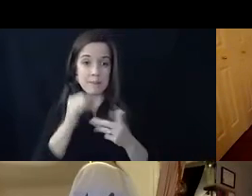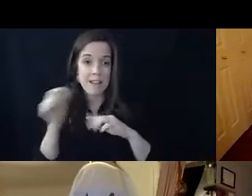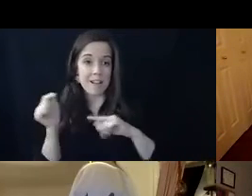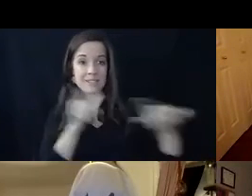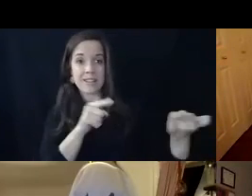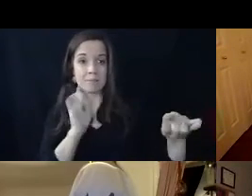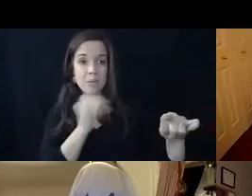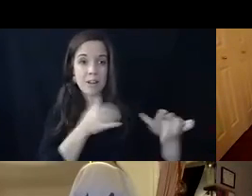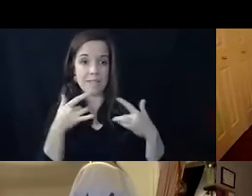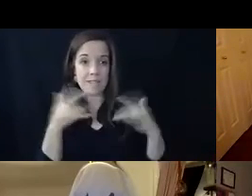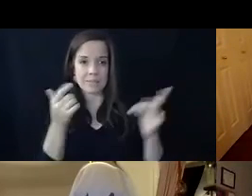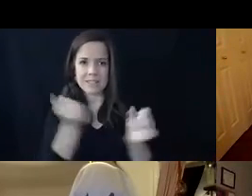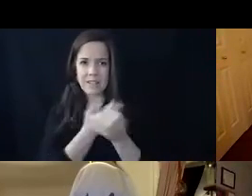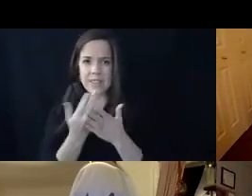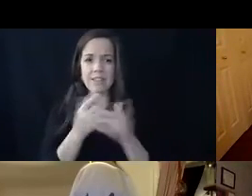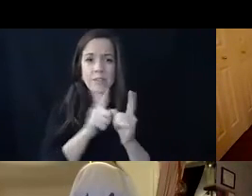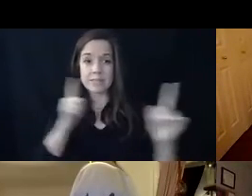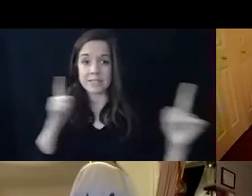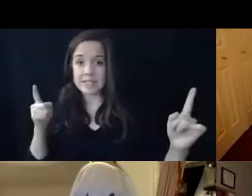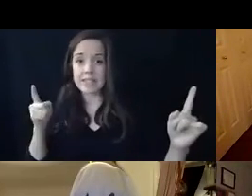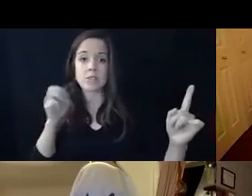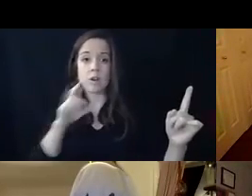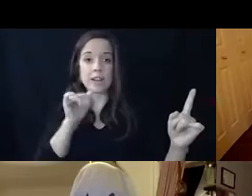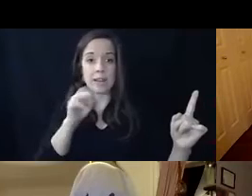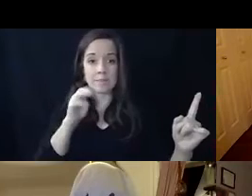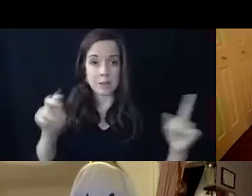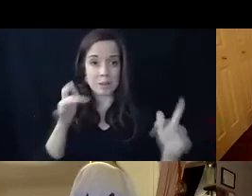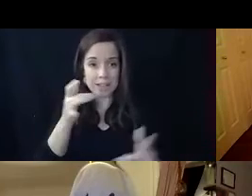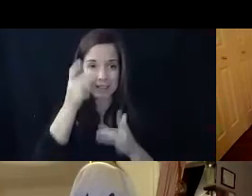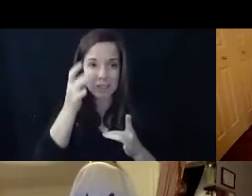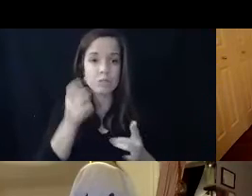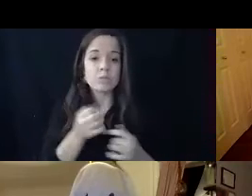because of everything from distance to immune issues to physical access challenges. We've